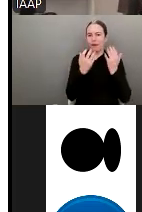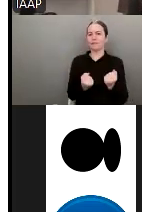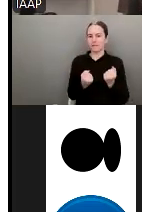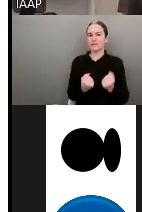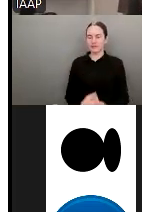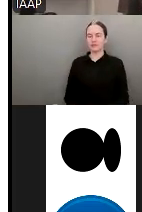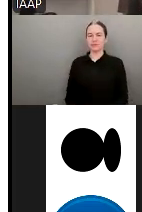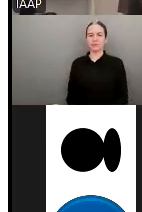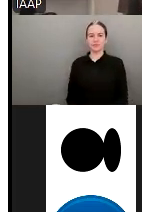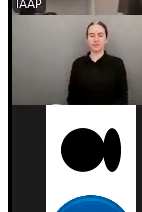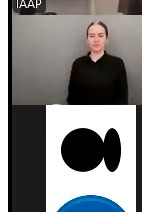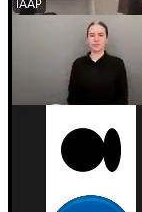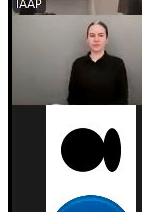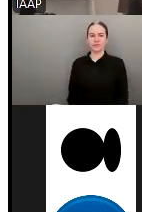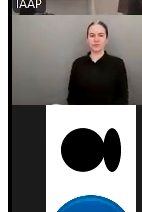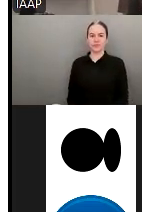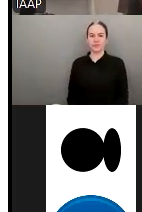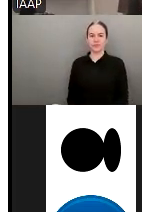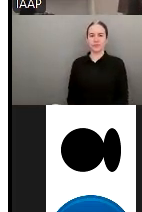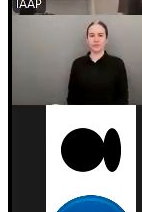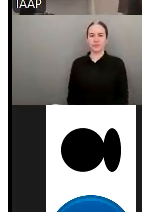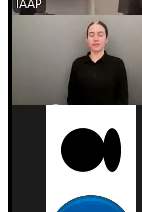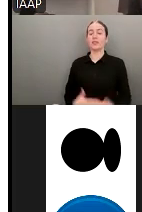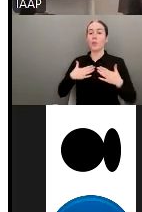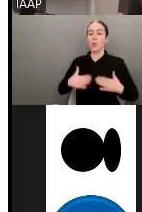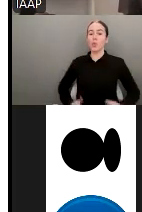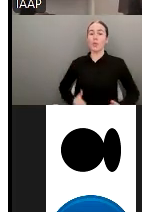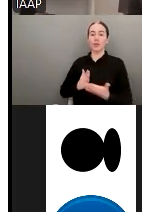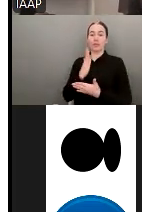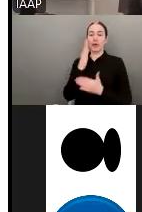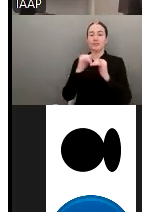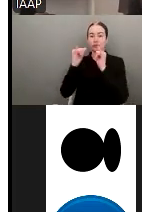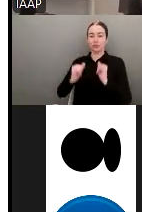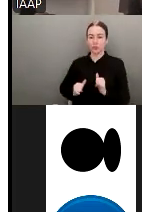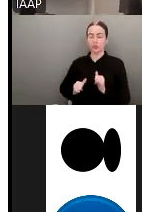that was conducted by the Human Rights Institute, in Norway, Sweden and Denmark.